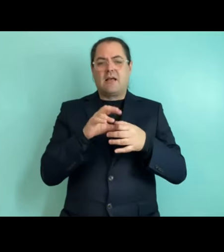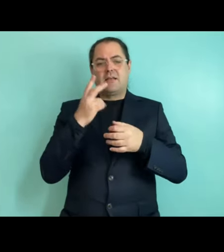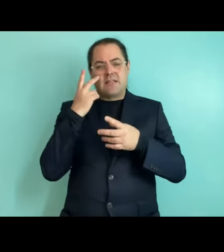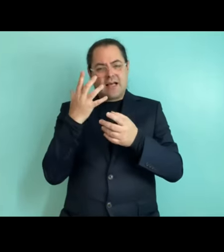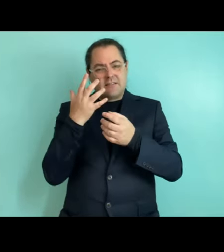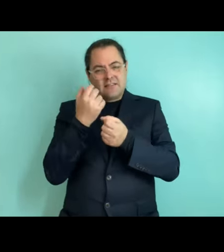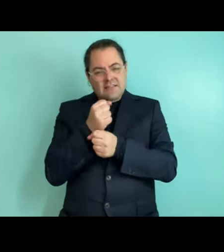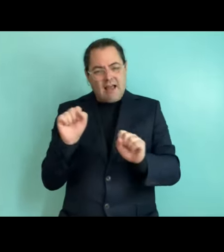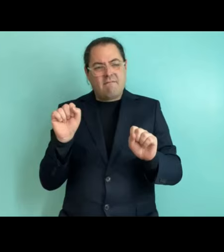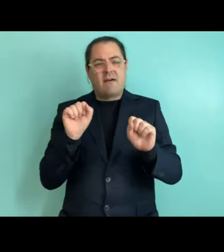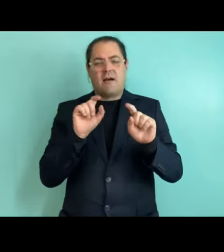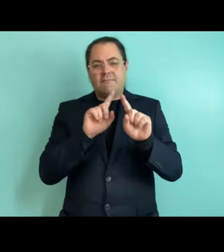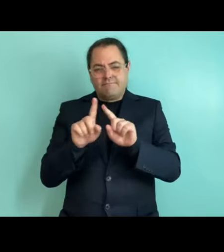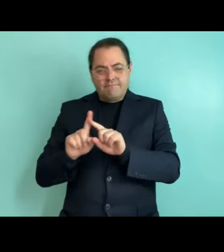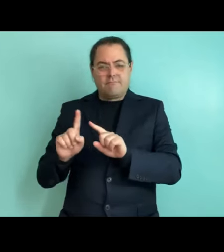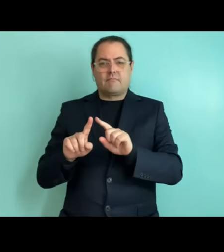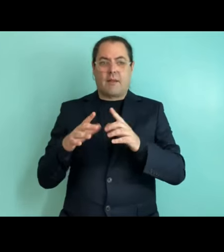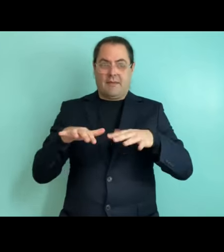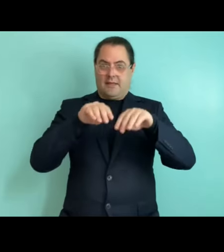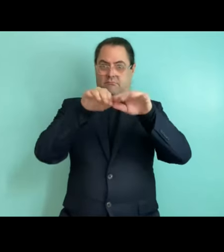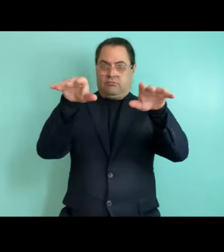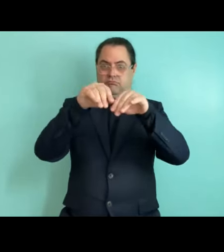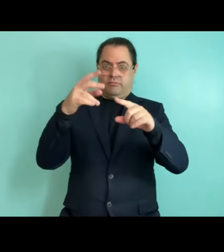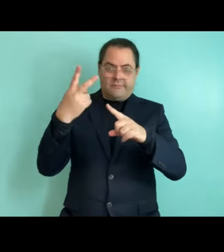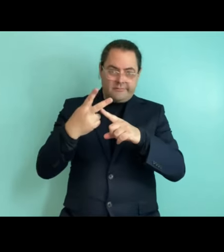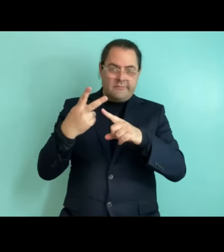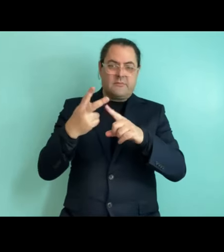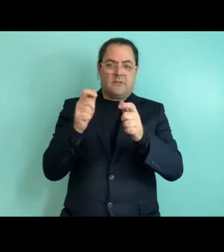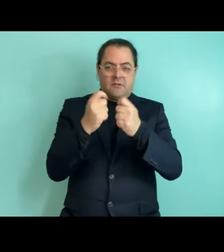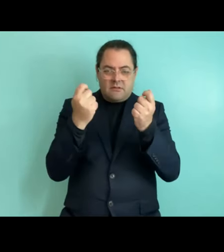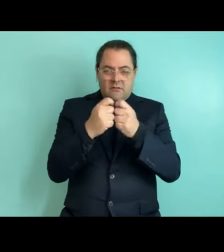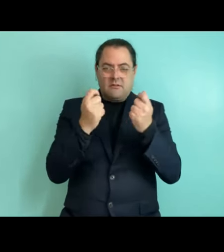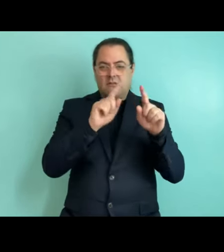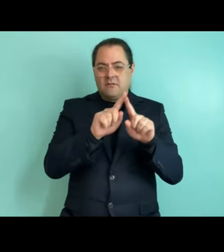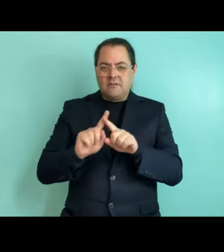put out this the mainstream media in Uganda, that person shouldn't be just laid off.